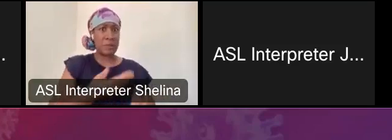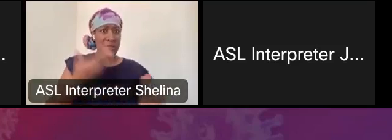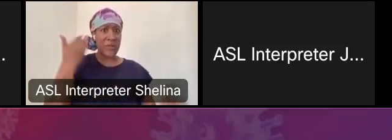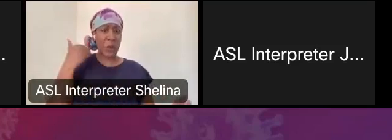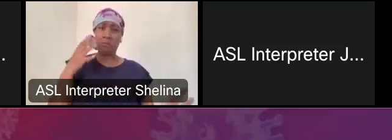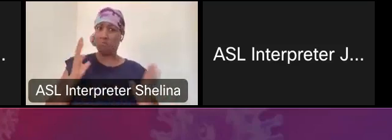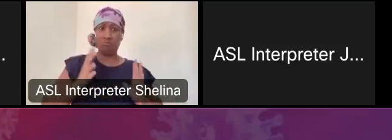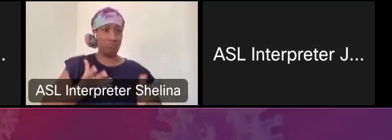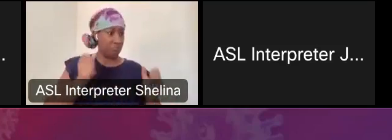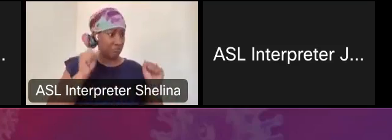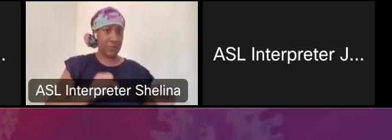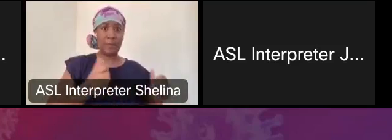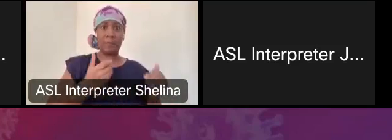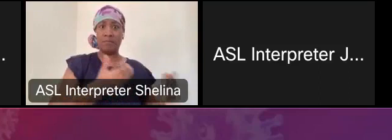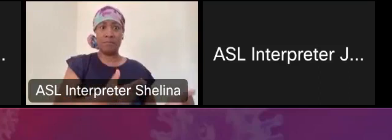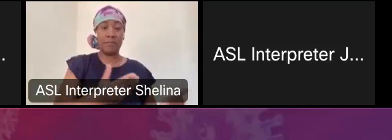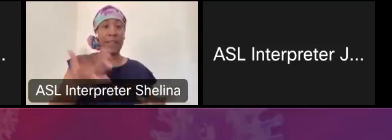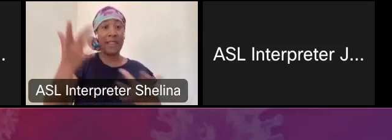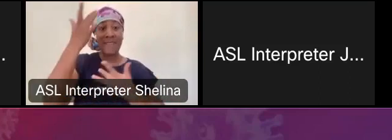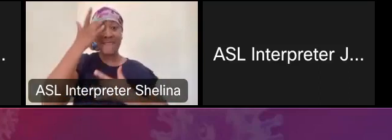And there is no virus in the vaccine.